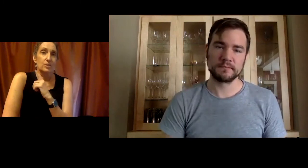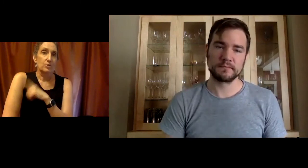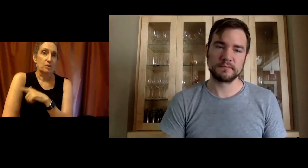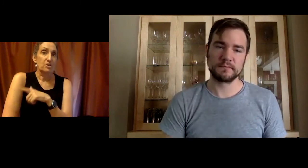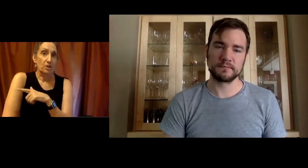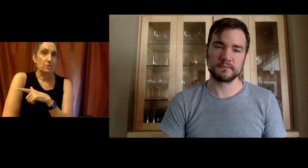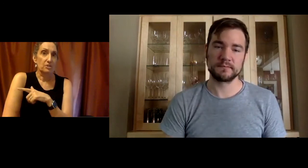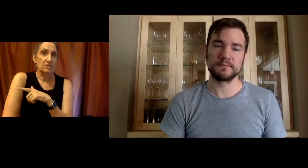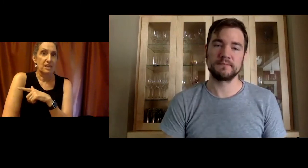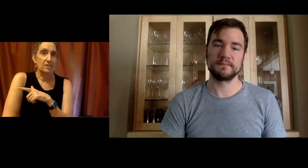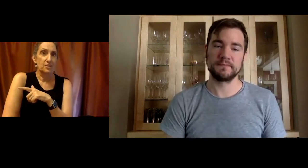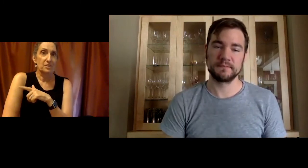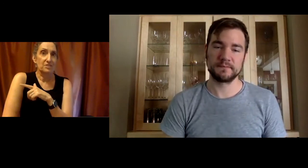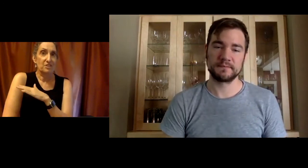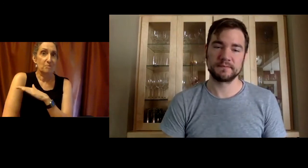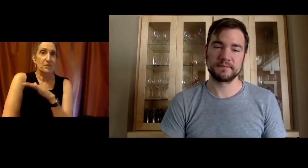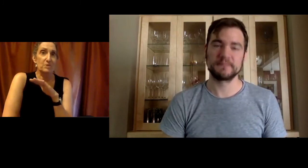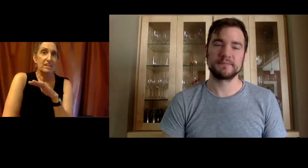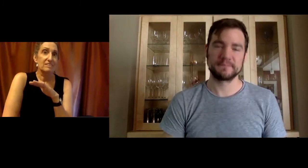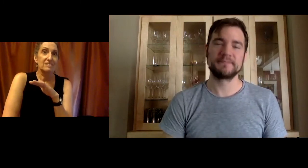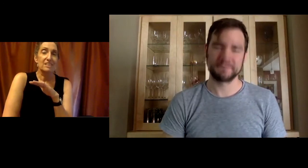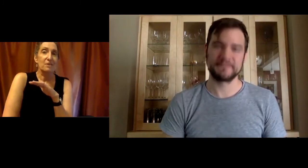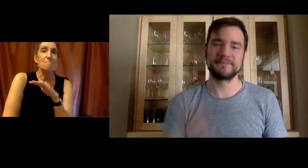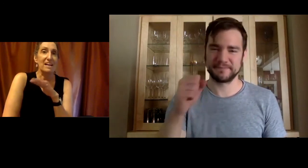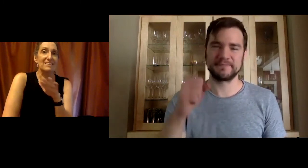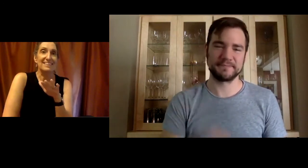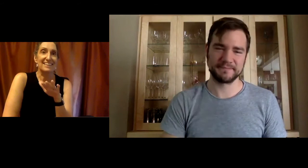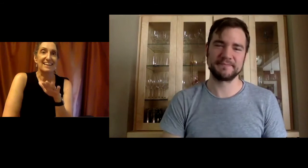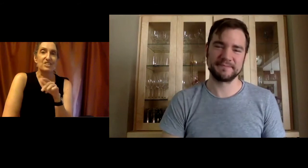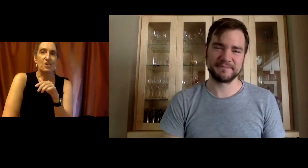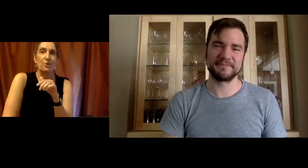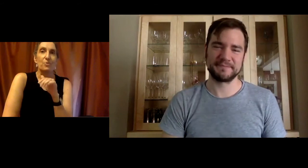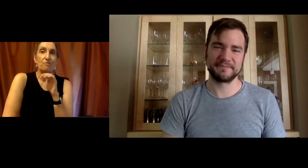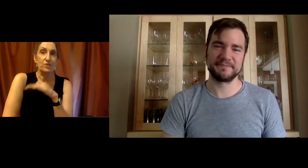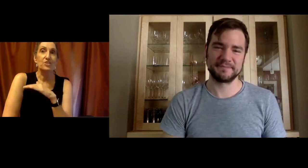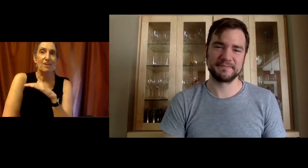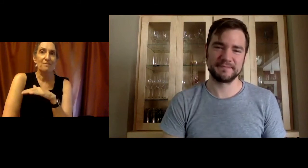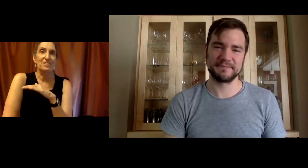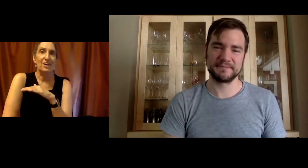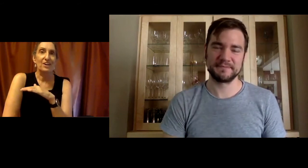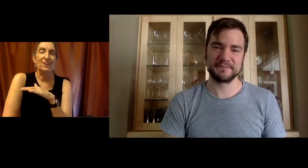to interpret shows 'cause they do these interpreted weekends that are amazing. And so the first year I was there